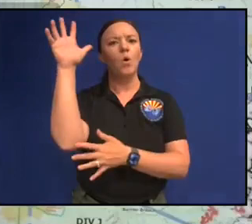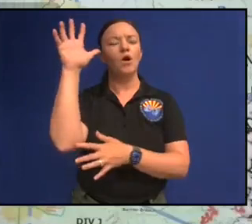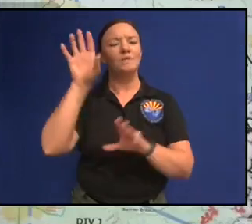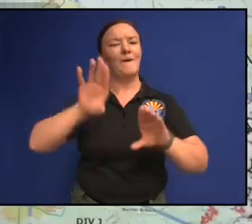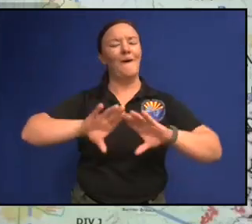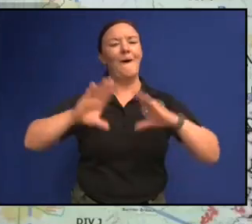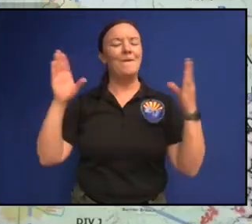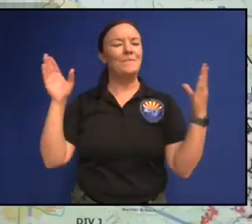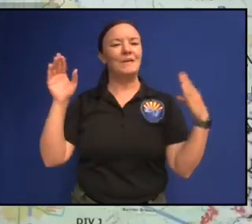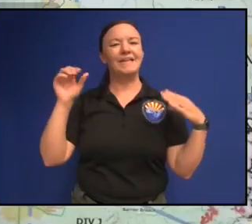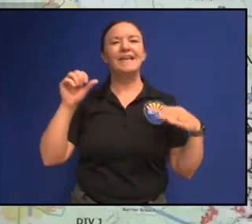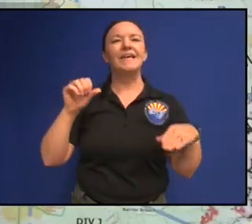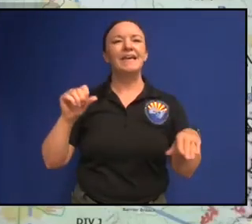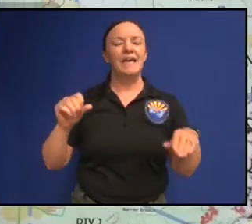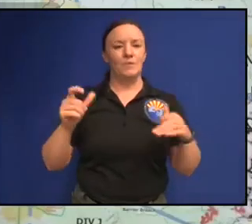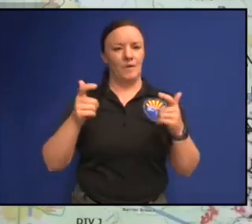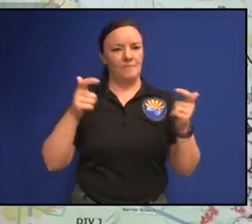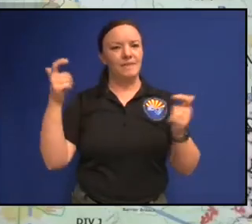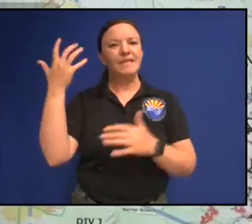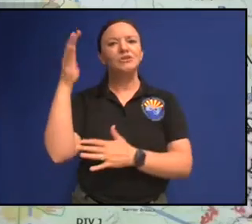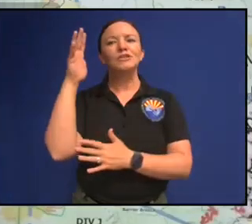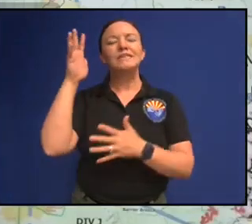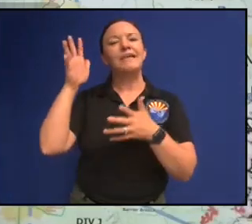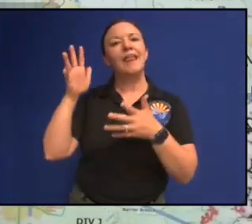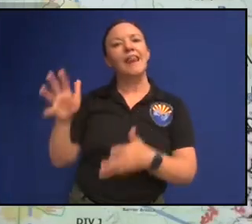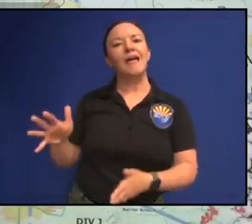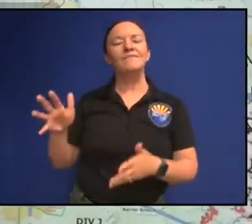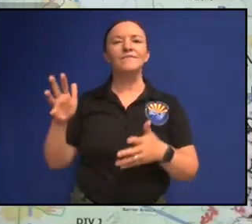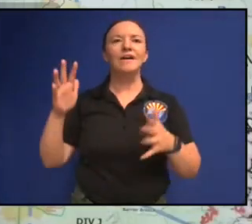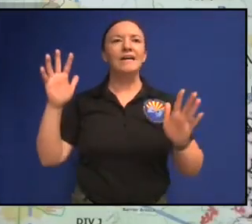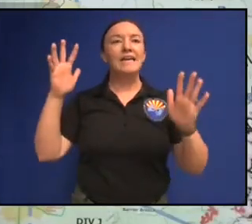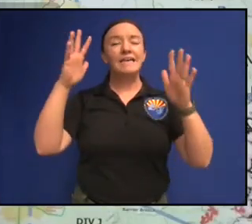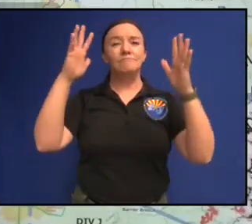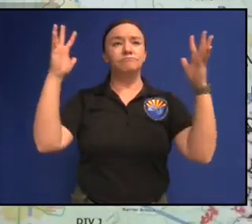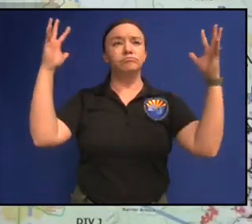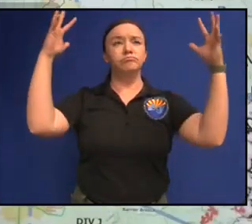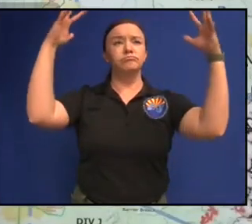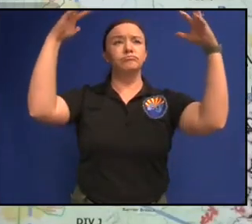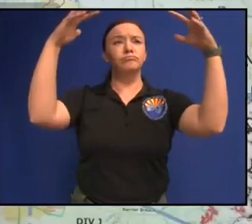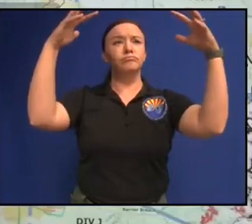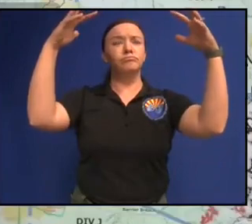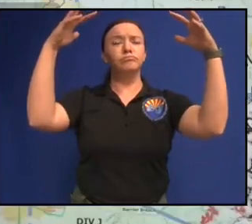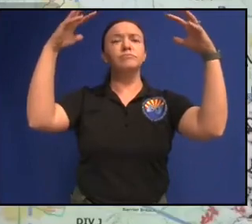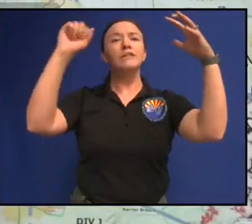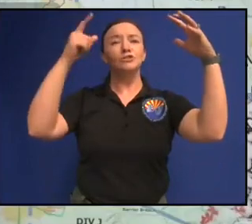OF THE HAZARDOUS FUEL ALONG THE LINE. IF FIREFIGHTERS NEED TO USE THESE CONTAINMENT FEATURES,